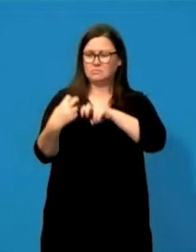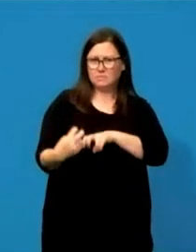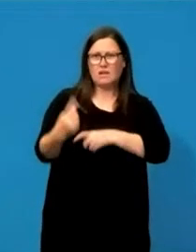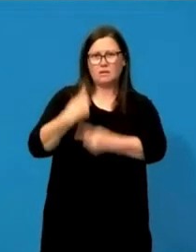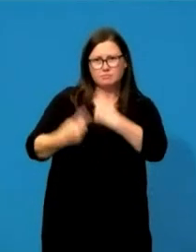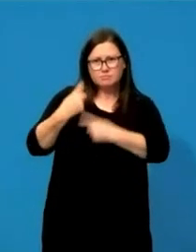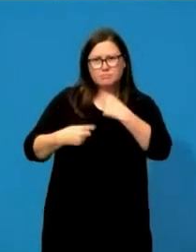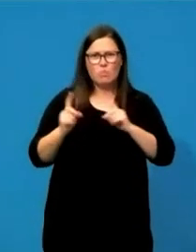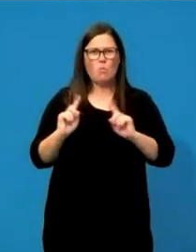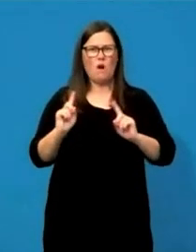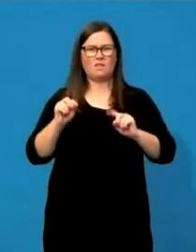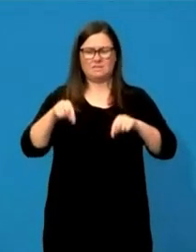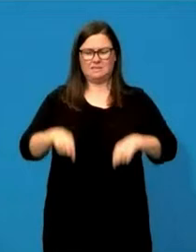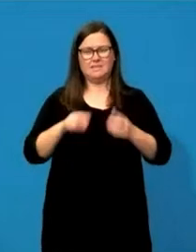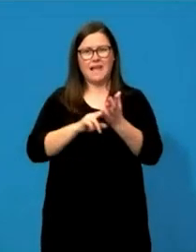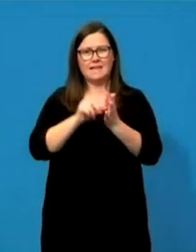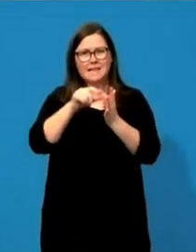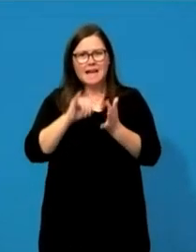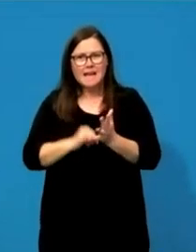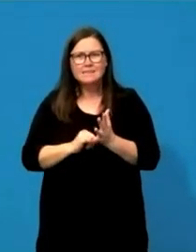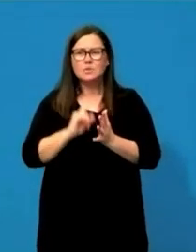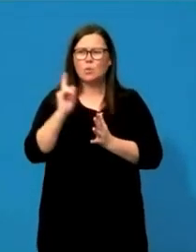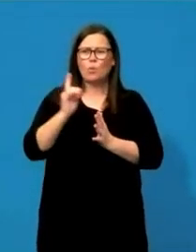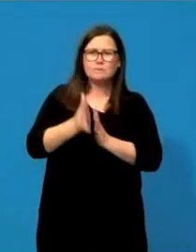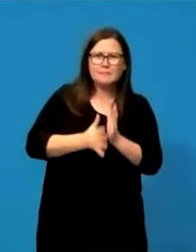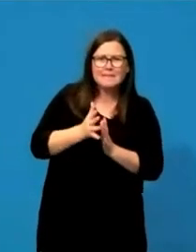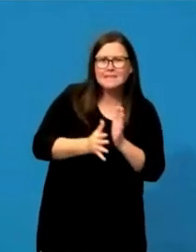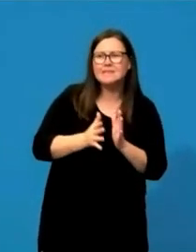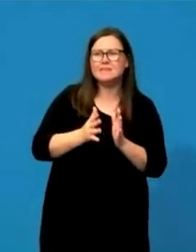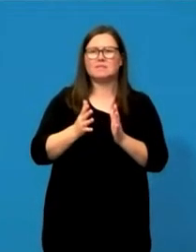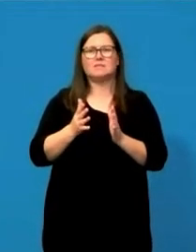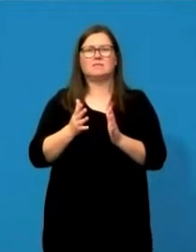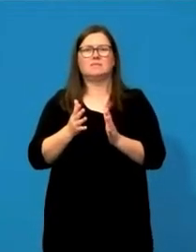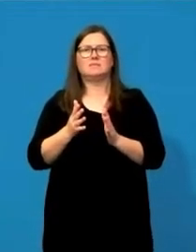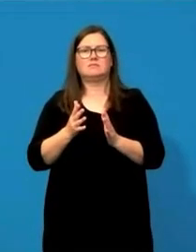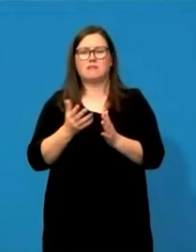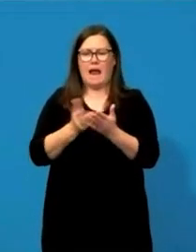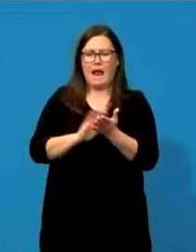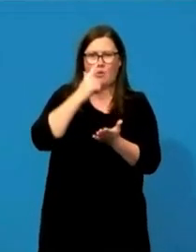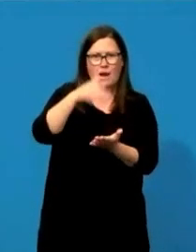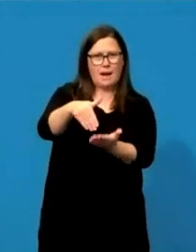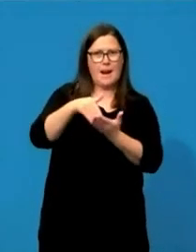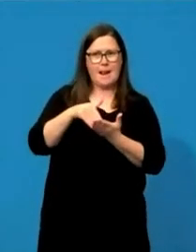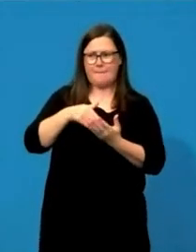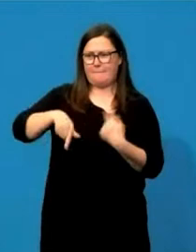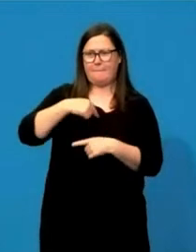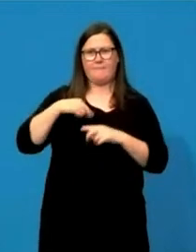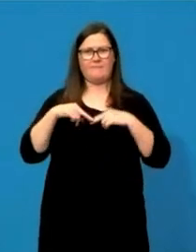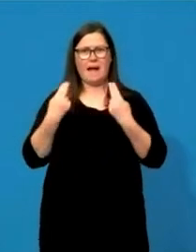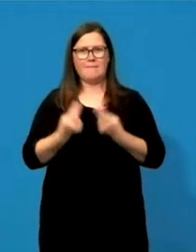mean to the families and how it helps - how it helps the families to get services and to